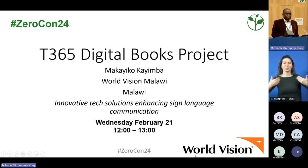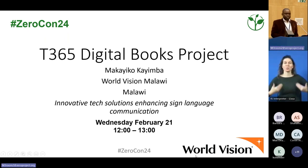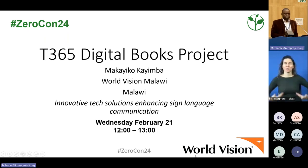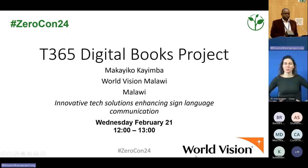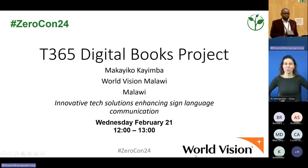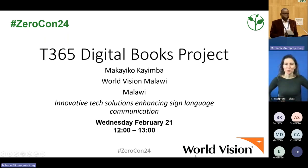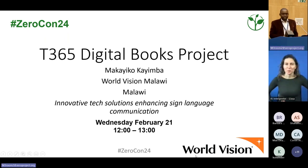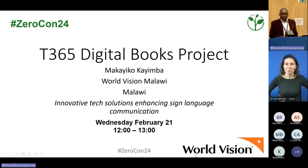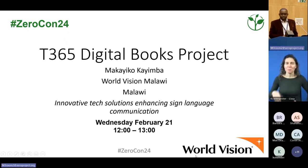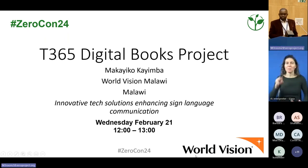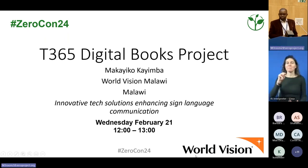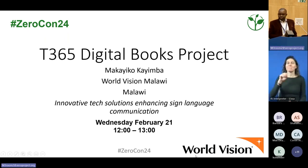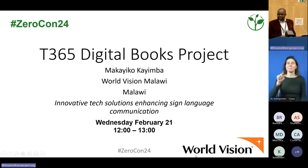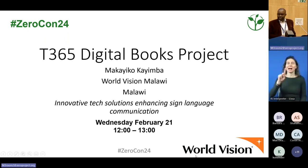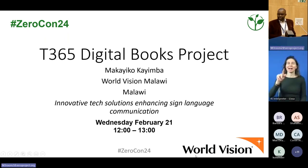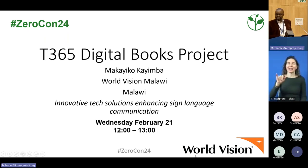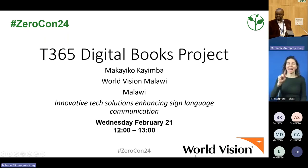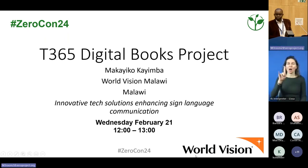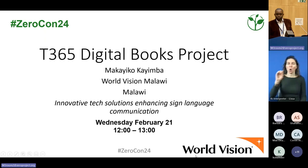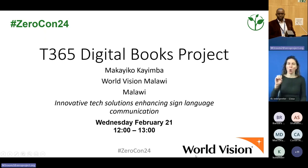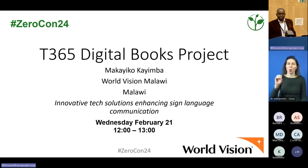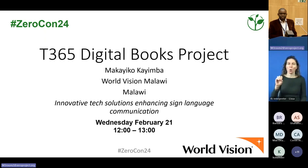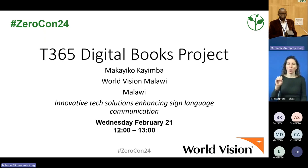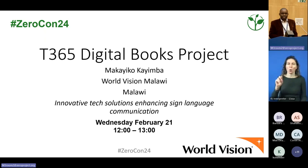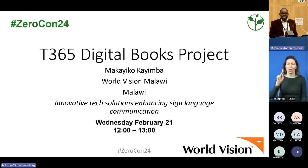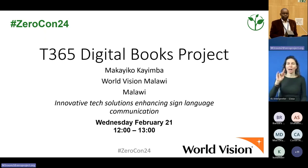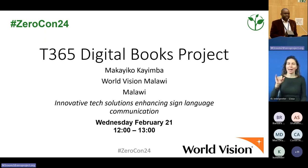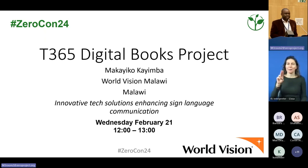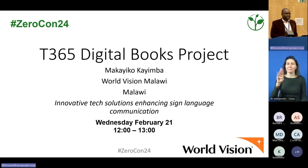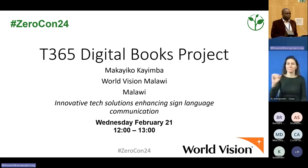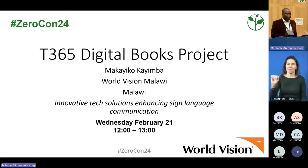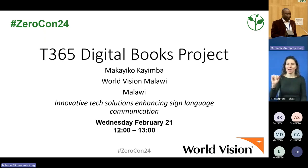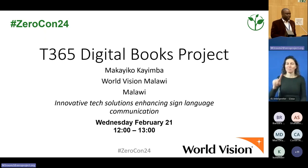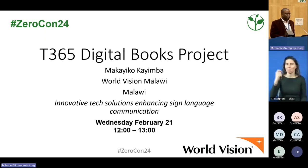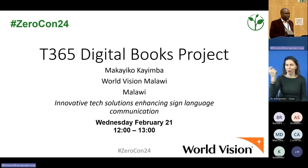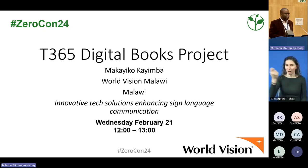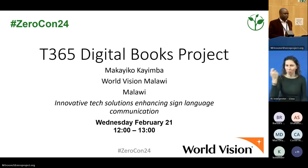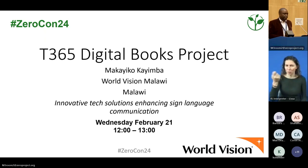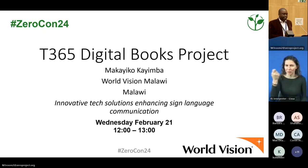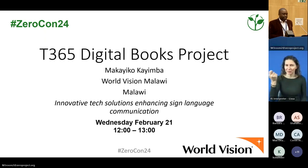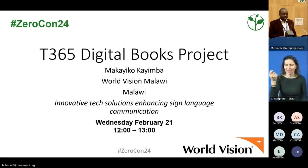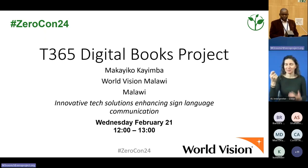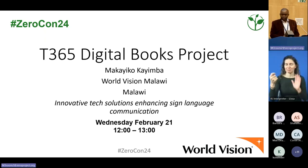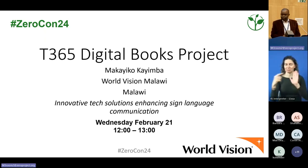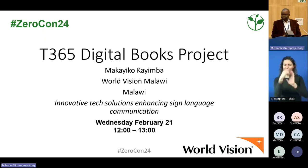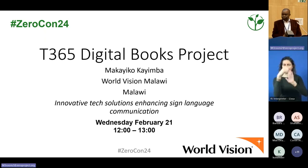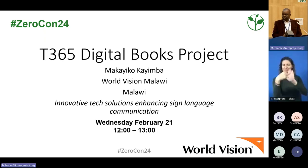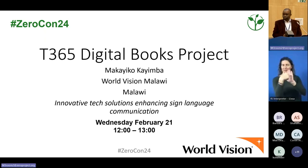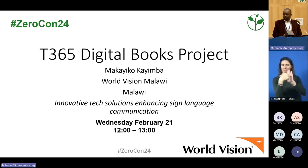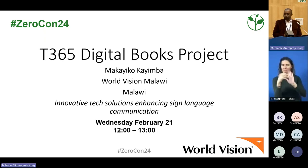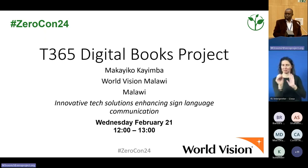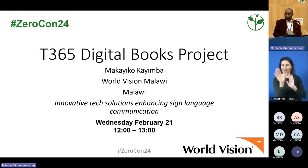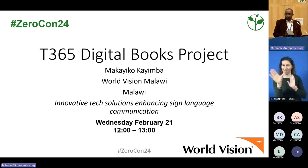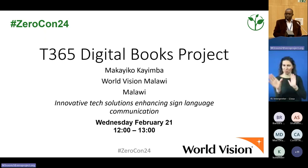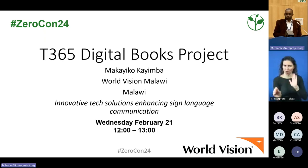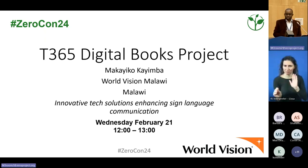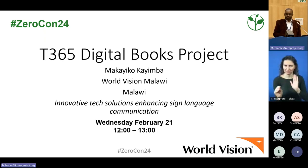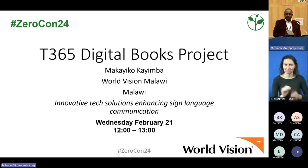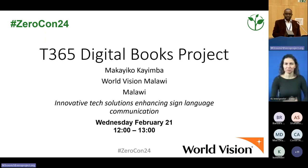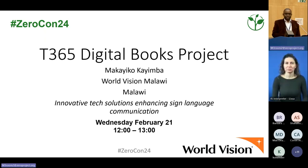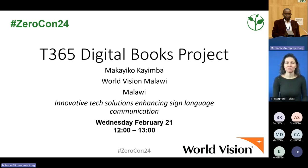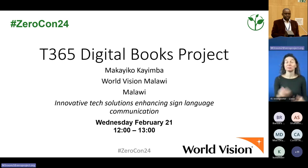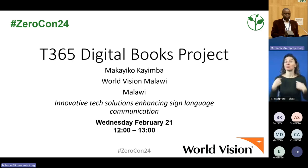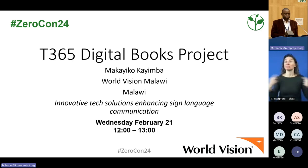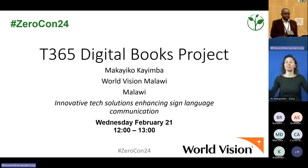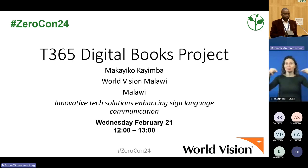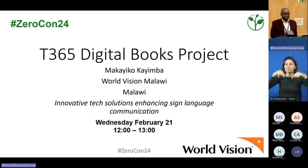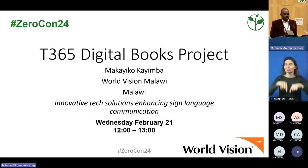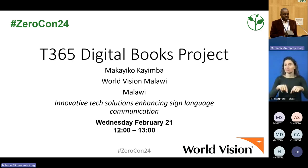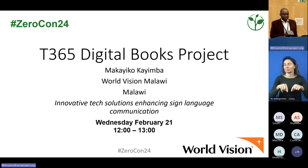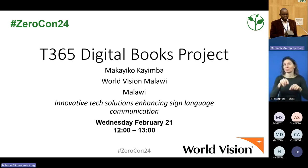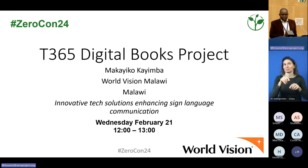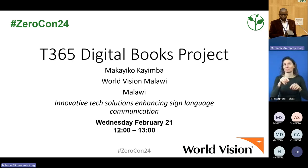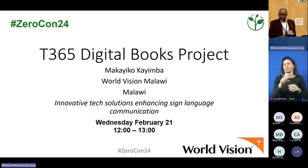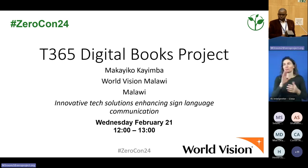this is central Africa, and I am happy to be here, mainly to lend some inclusivity in education.